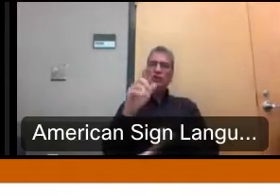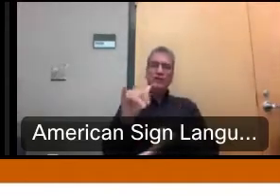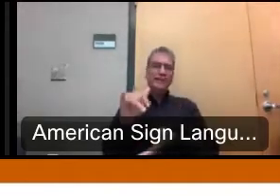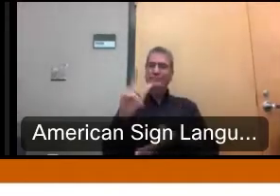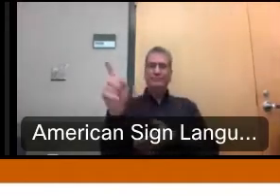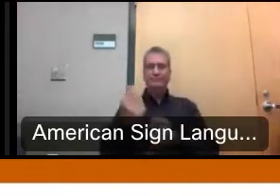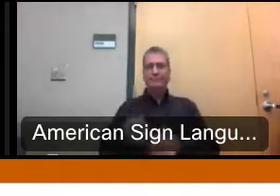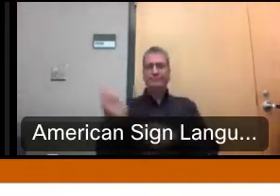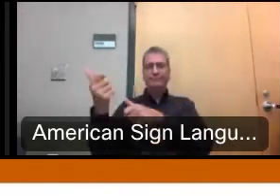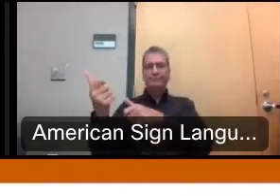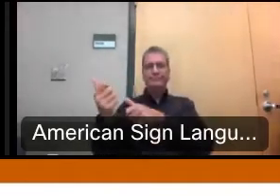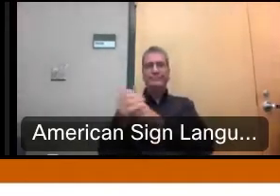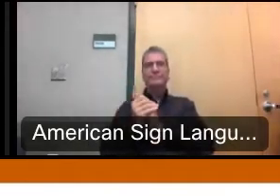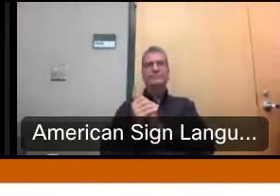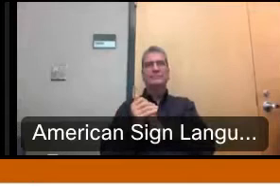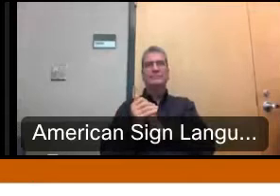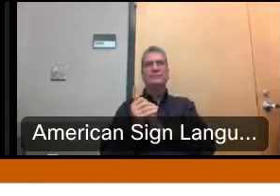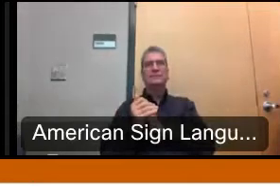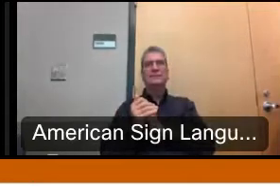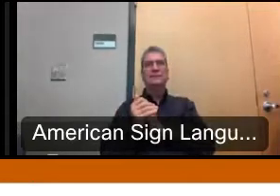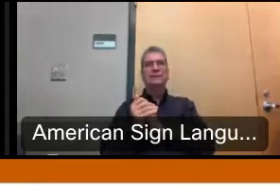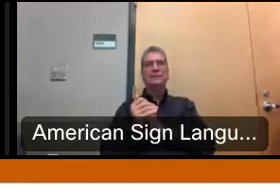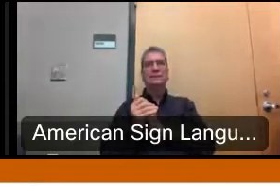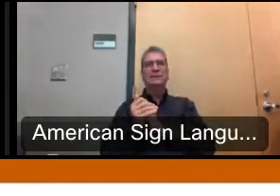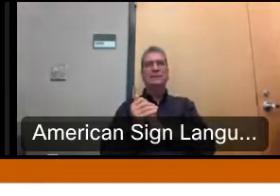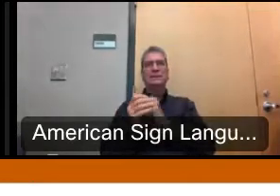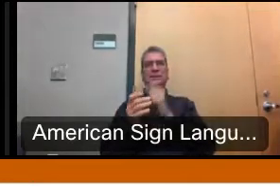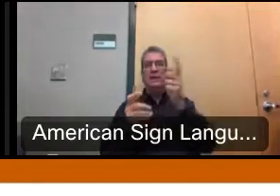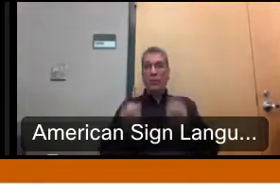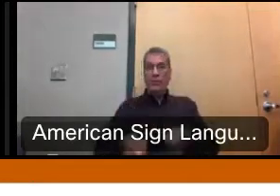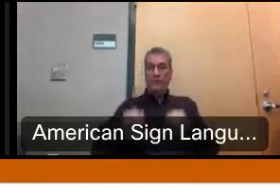And this 1 does amazing communication work. So, the flashcard idea higher confidence,